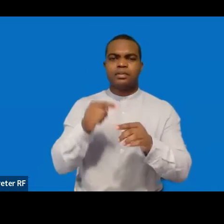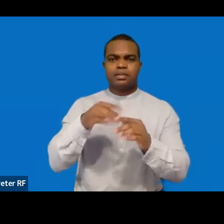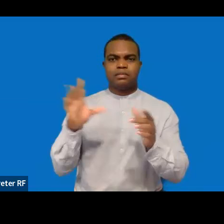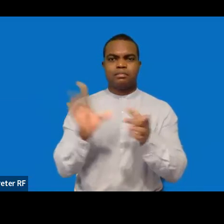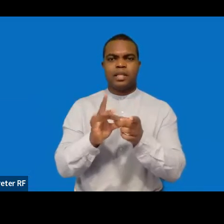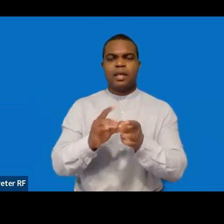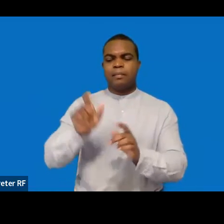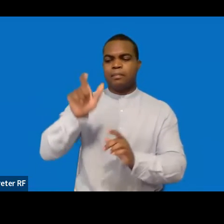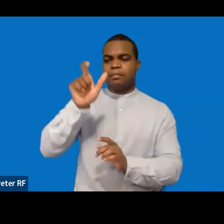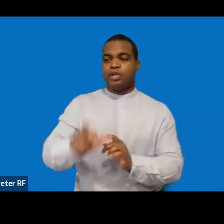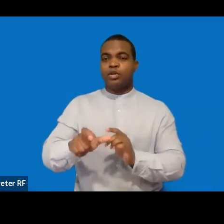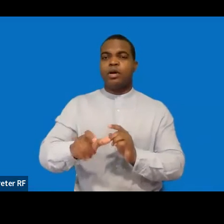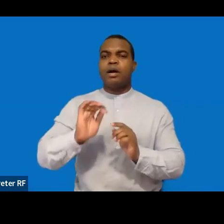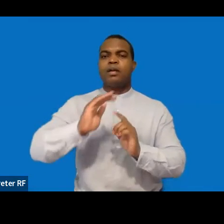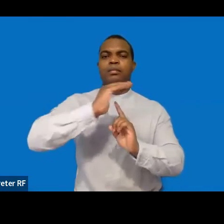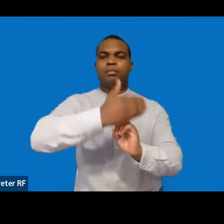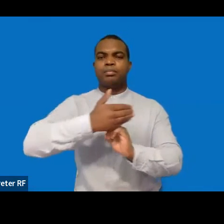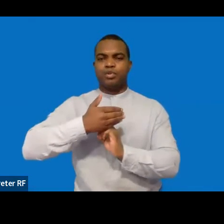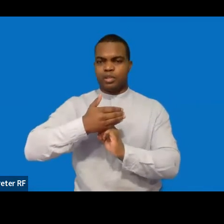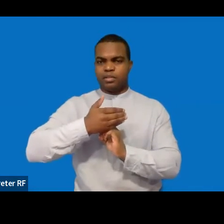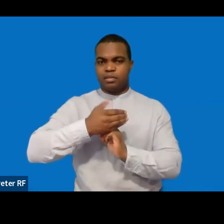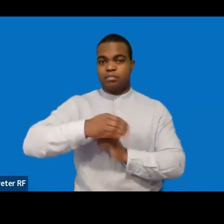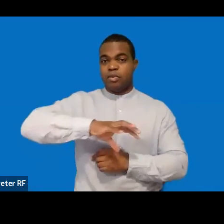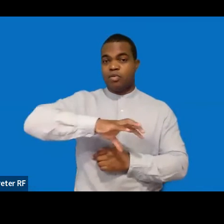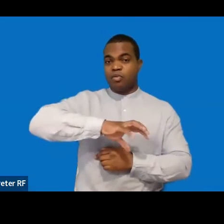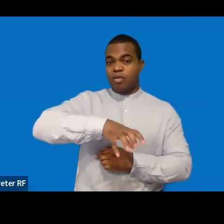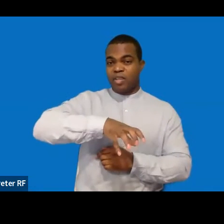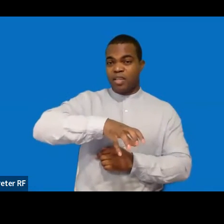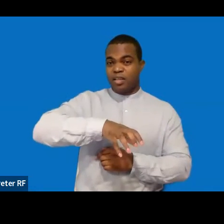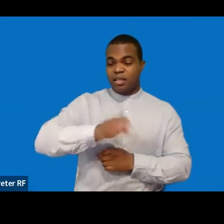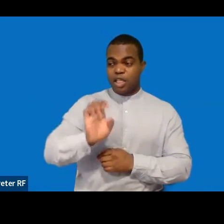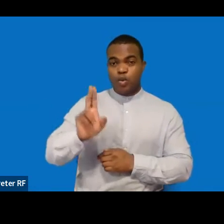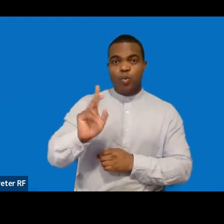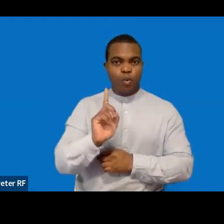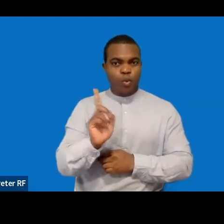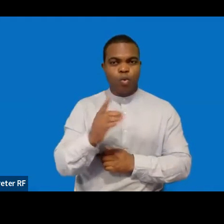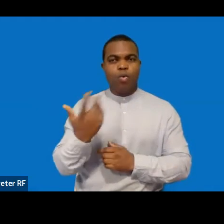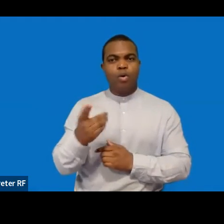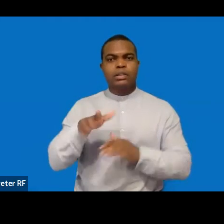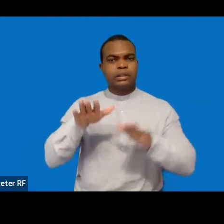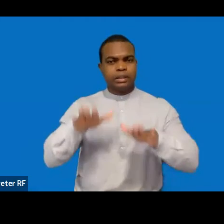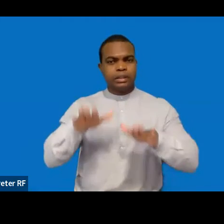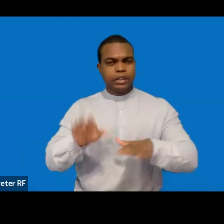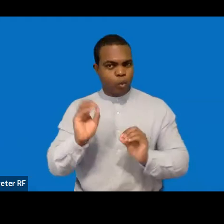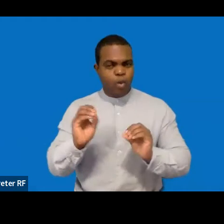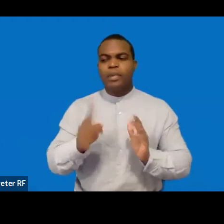In terms of more technical details, the legislation will take form of a directive.